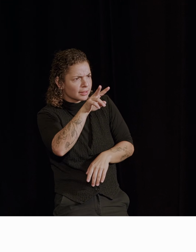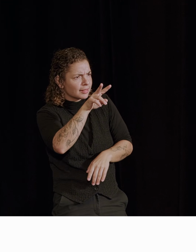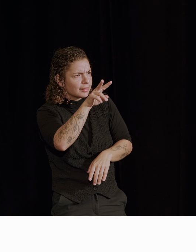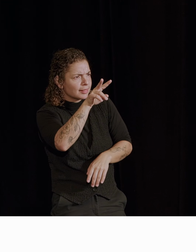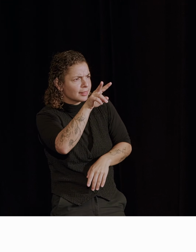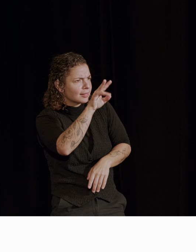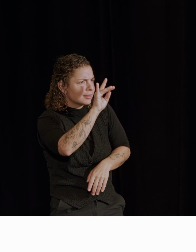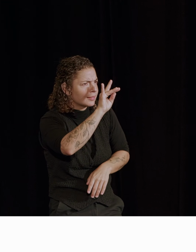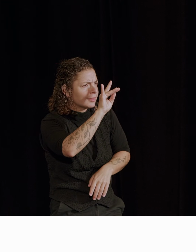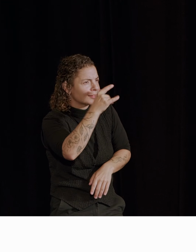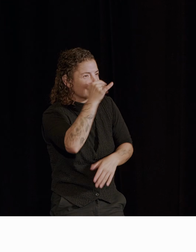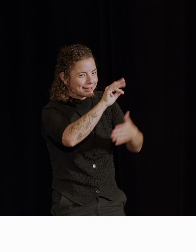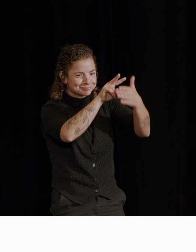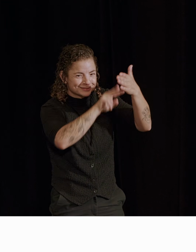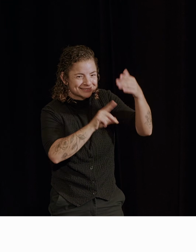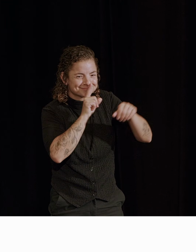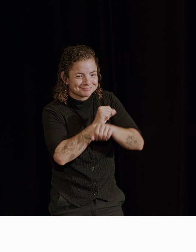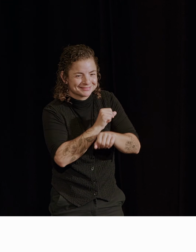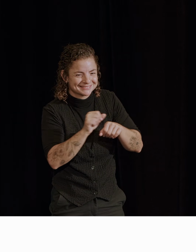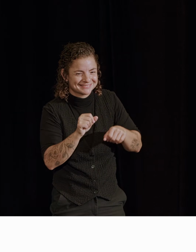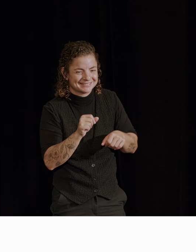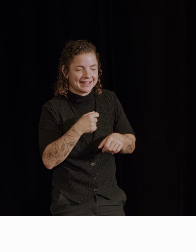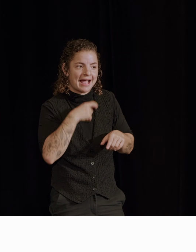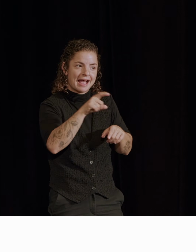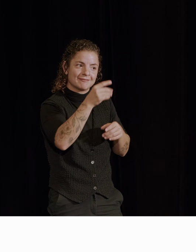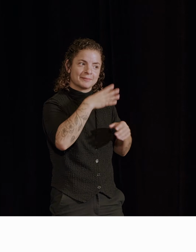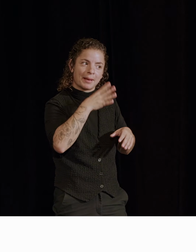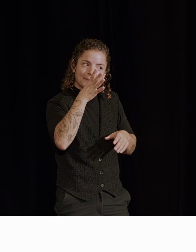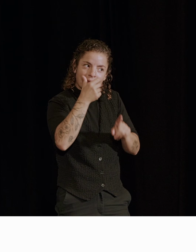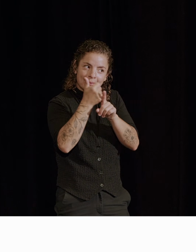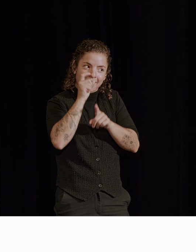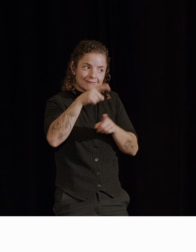and my mom often had to explain this to people. I'm sure many of you with guide